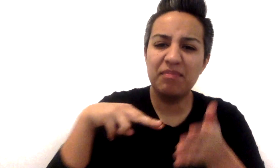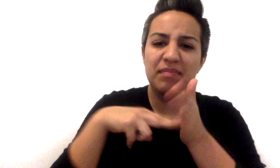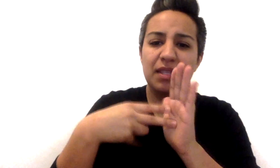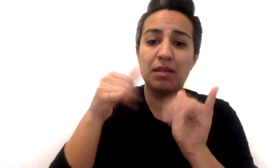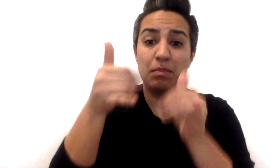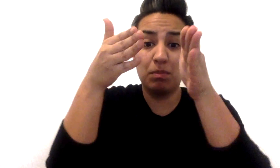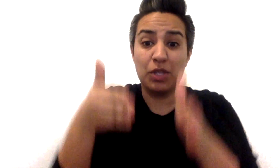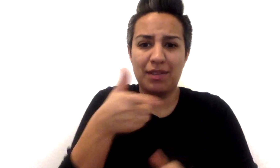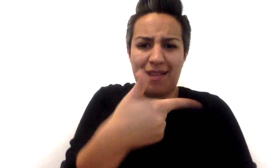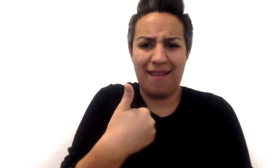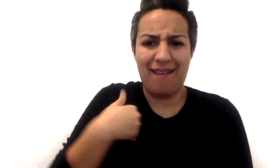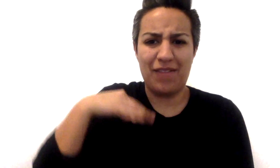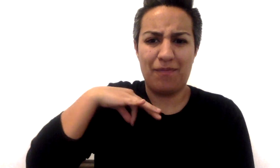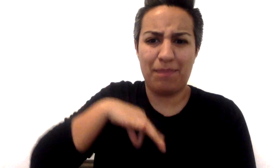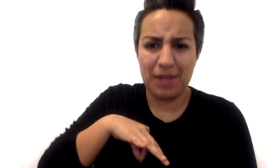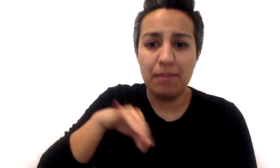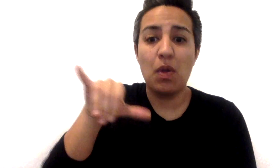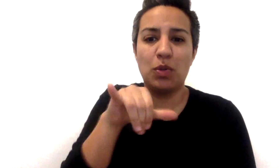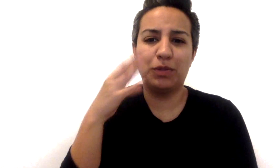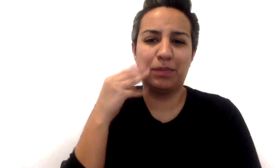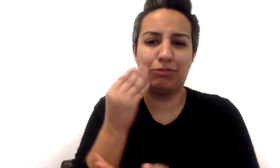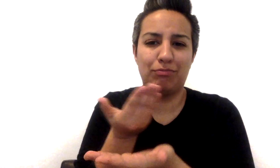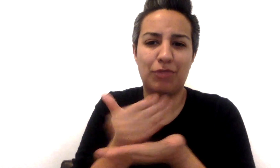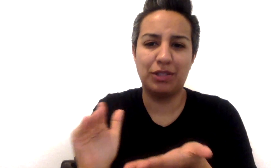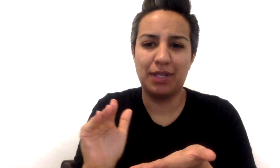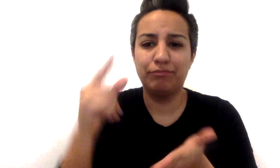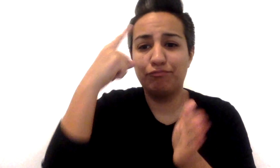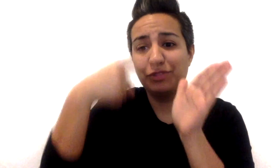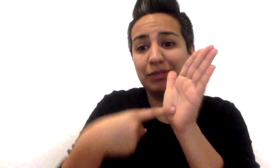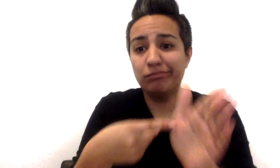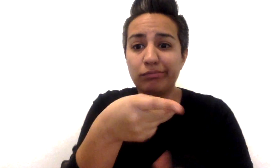to refer to individuals who have privilege and/or marginalized statuses.